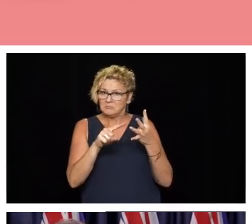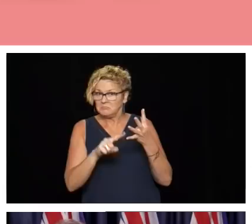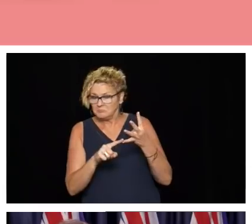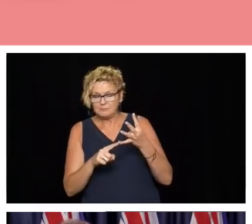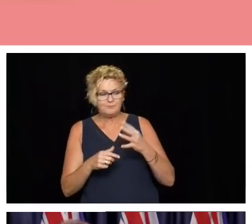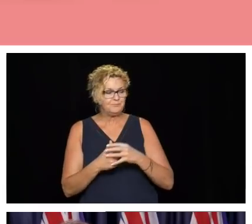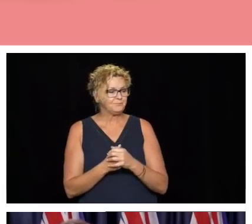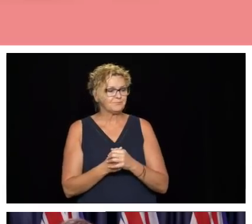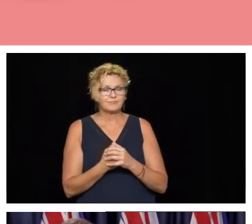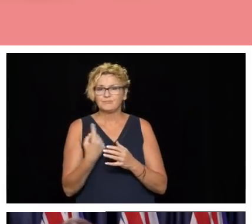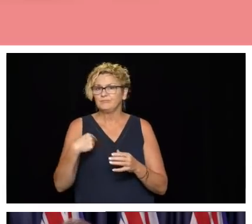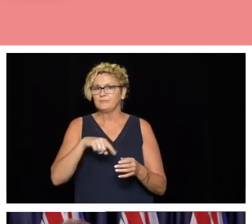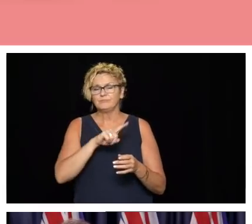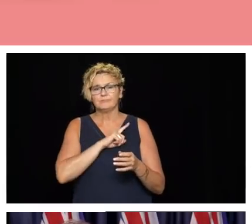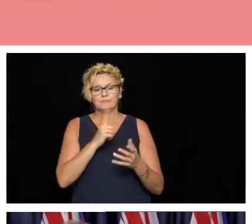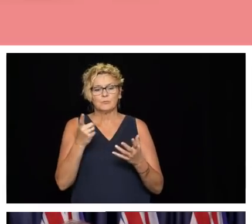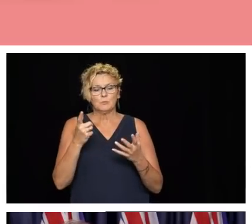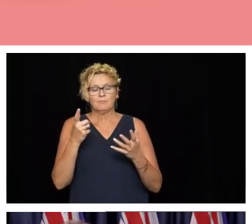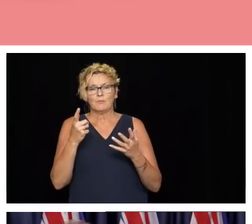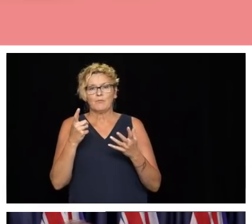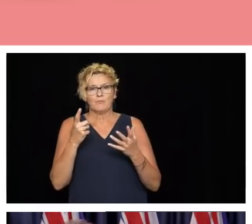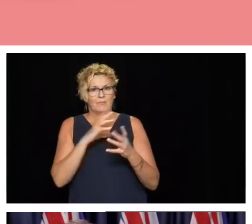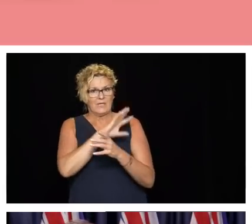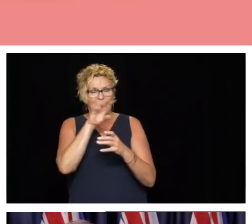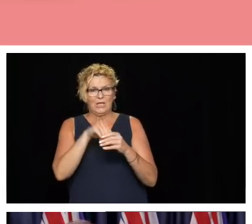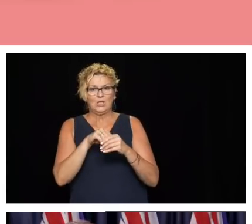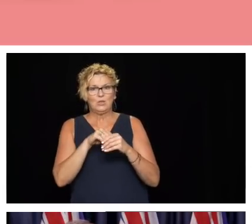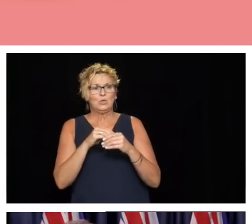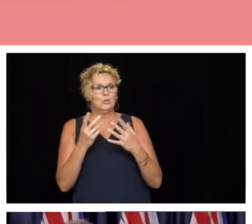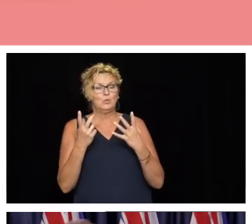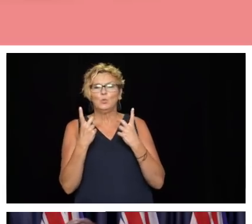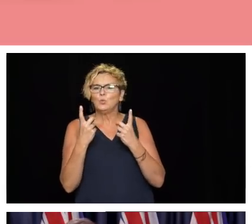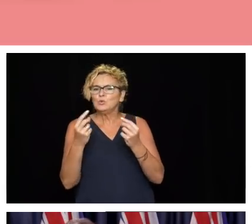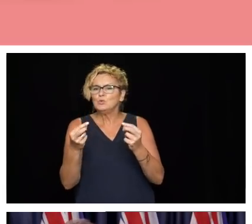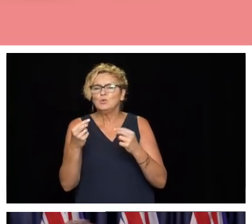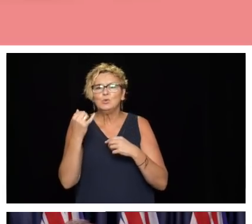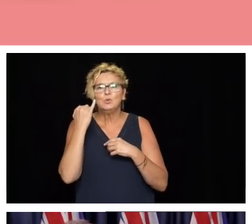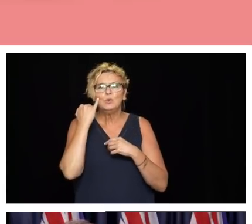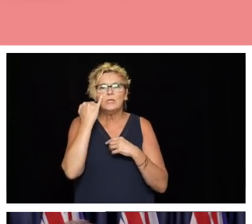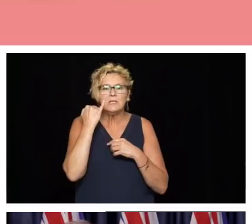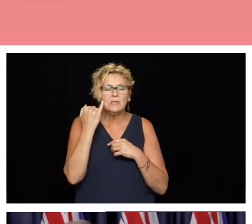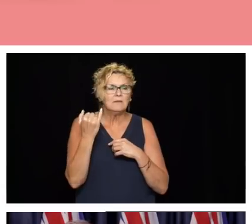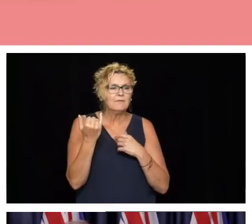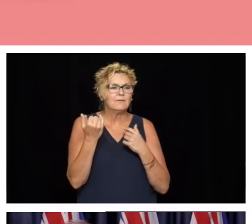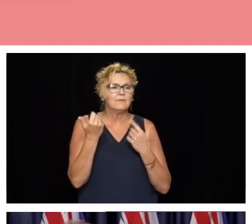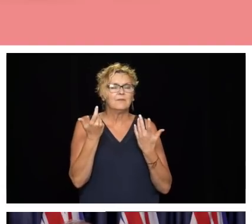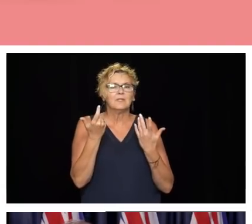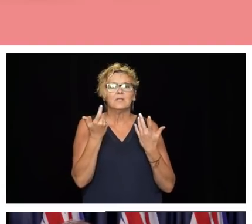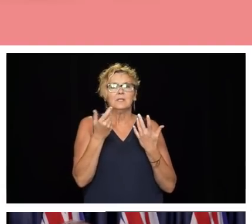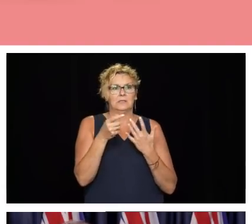So what are we doing and what are we putting in place for that? You can see that in the following page.